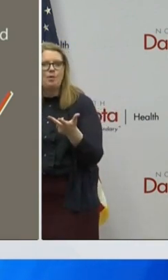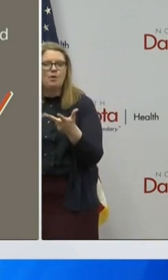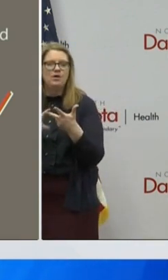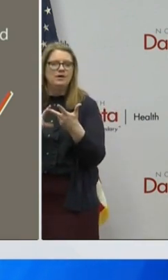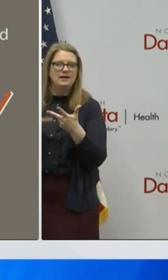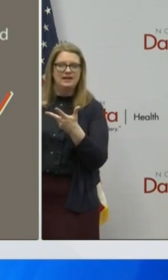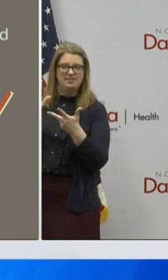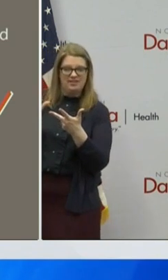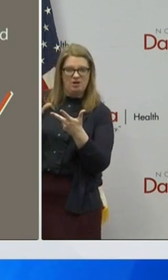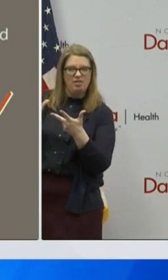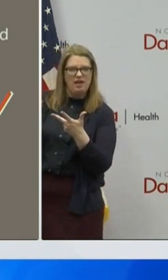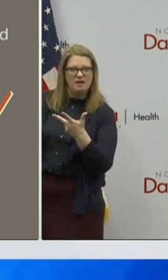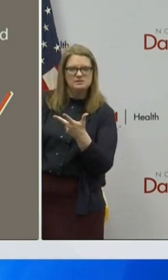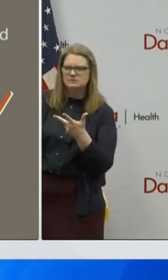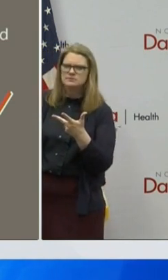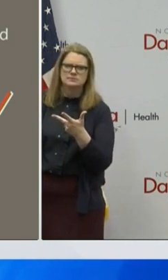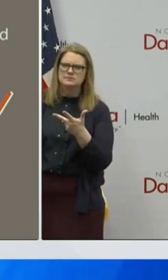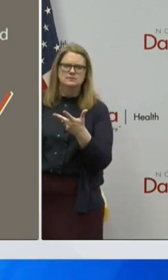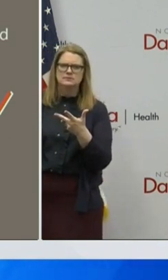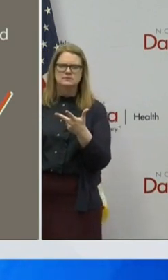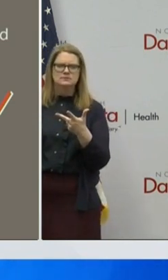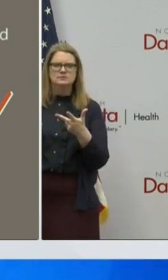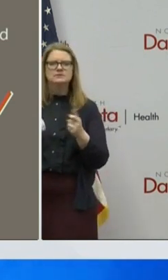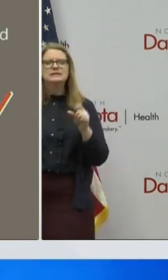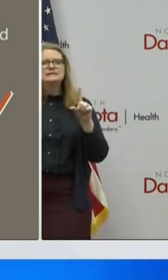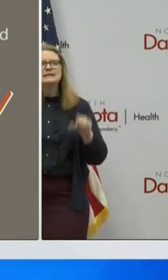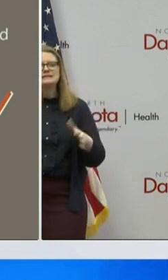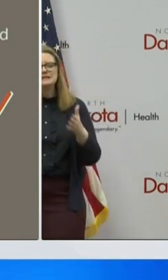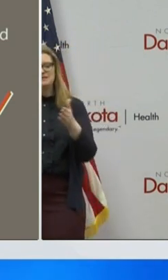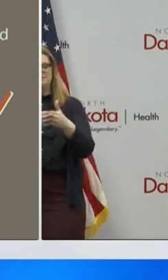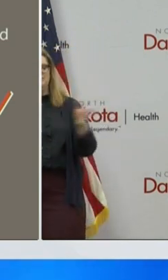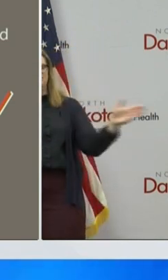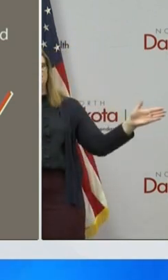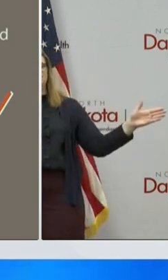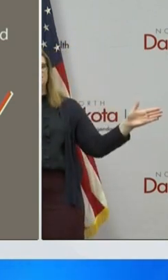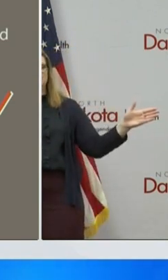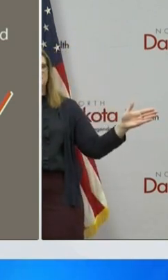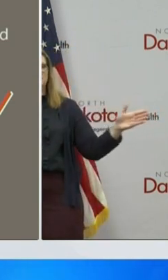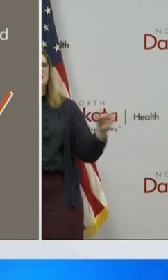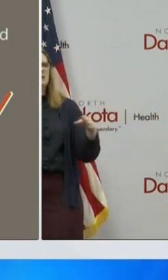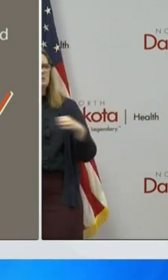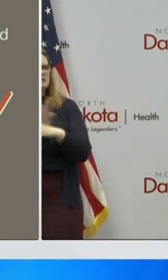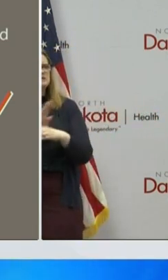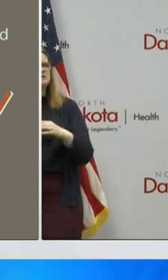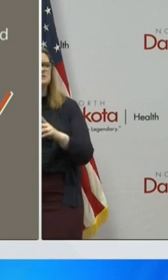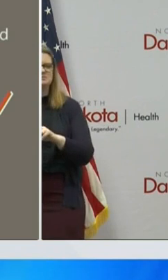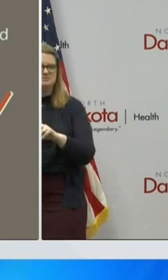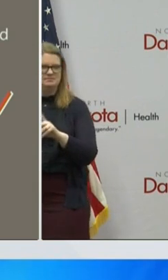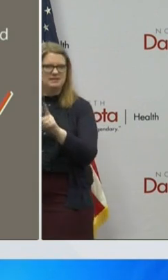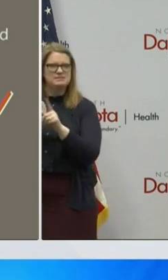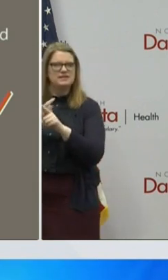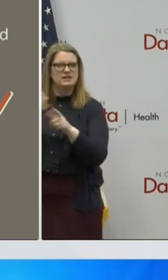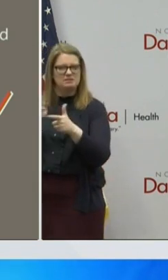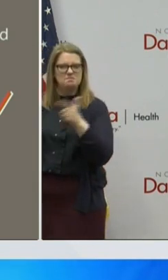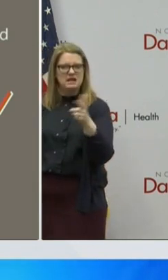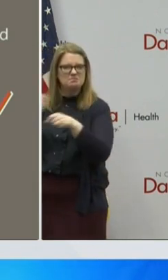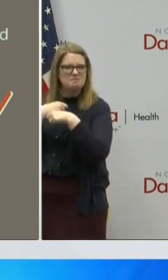BEYOND CAPACITY AND WHEN WE TALK ABOUT TESTING, IT'S NOT JUST WHAT WE DO IN THE LABS OR POINT OF CARE, TESTING IS SOMETHING